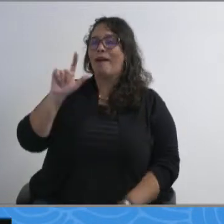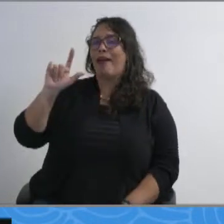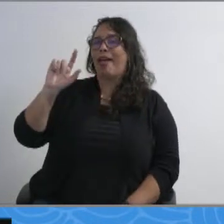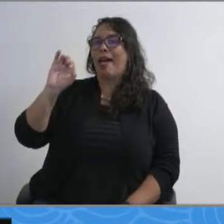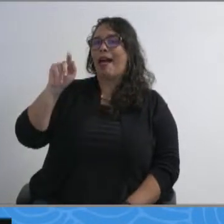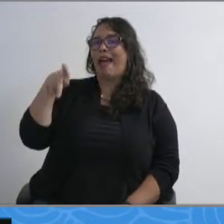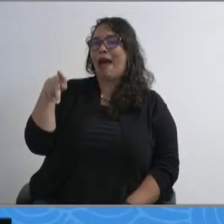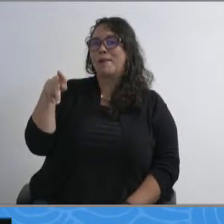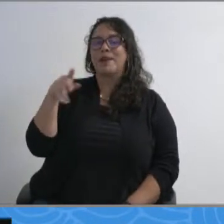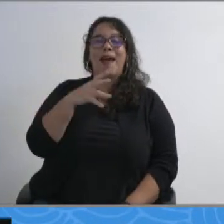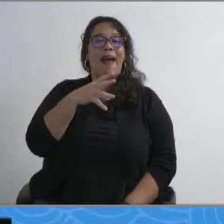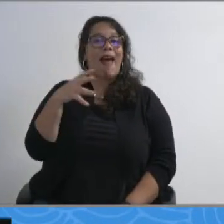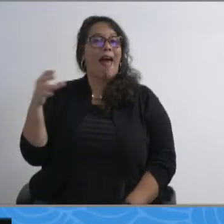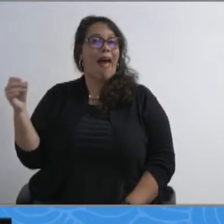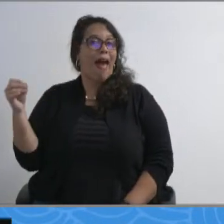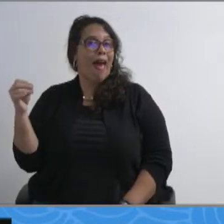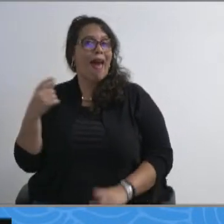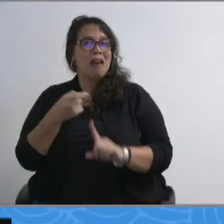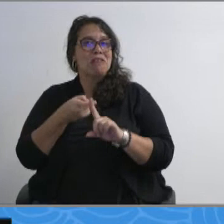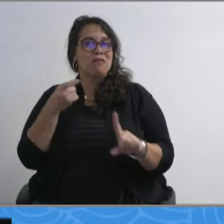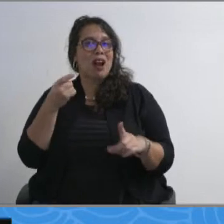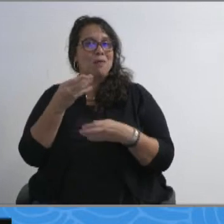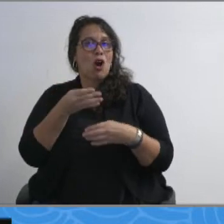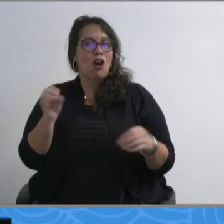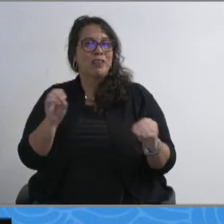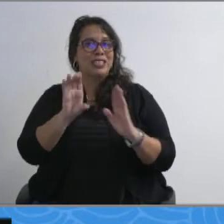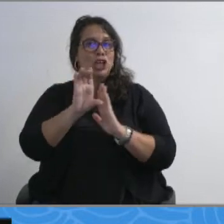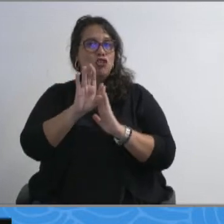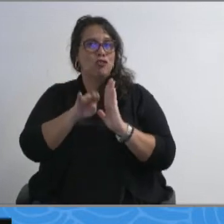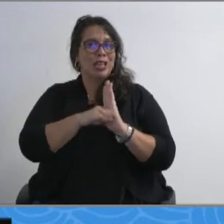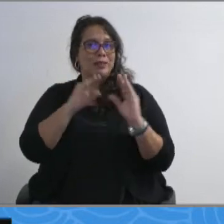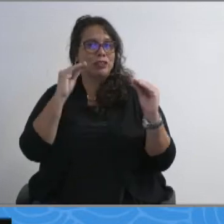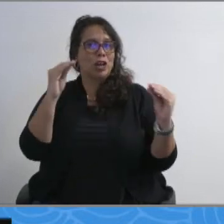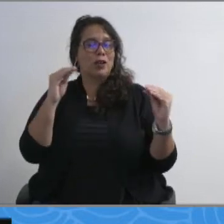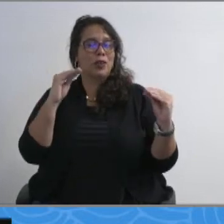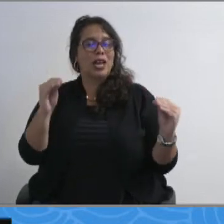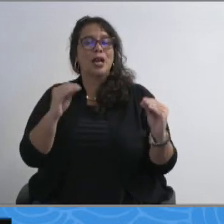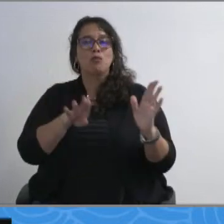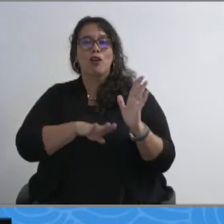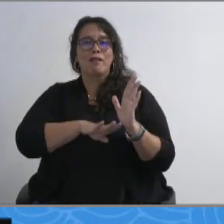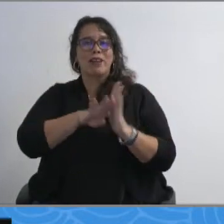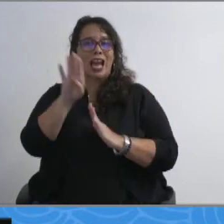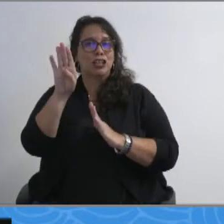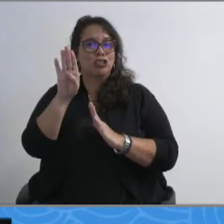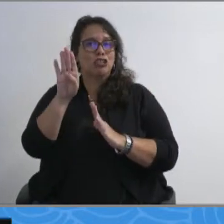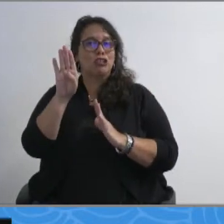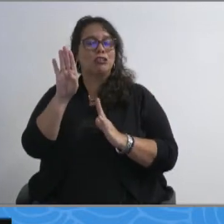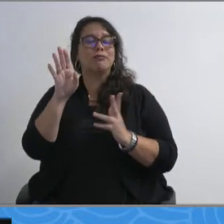And visiting us from our office of curriculum instruction and professional development is Tammy Lavelle.